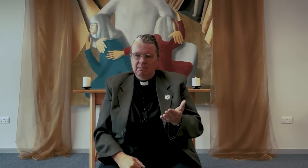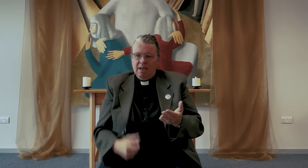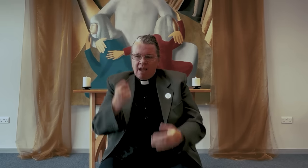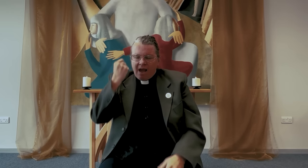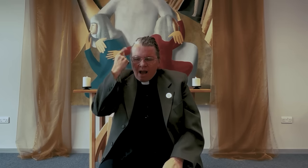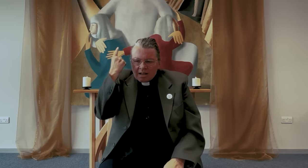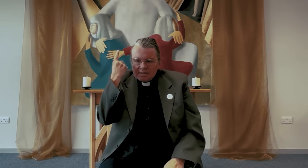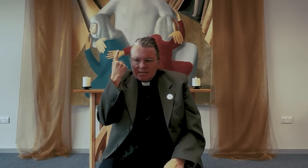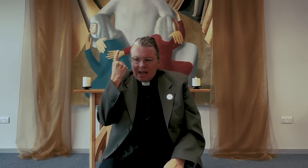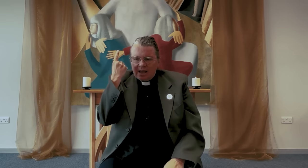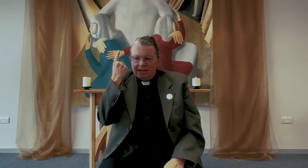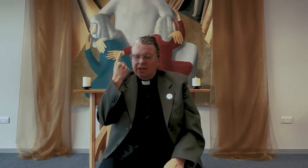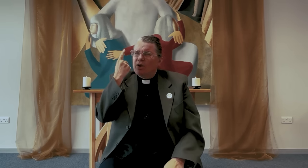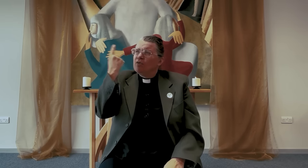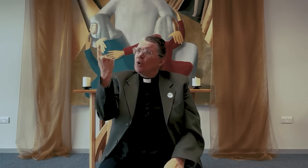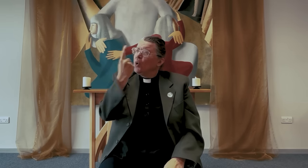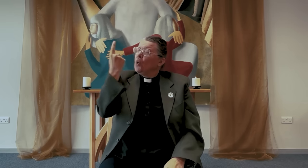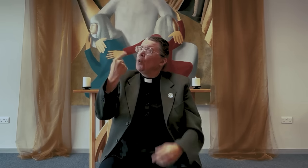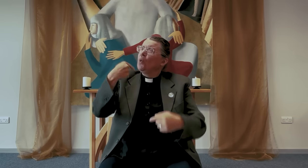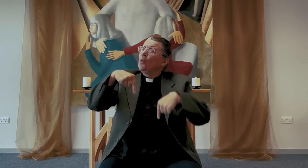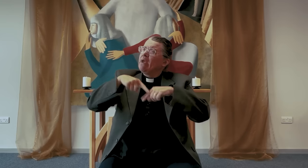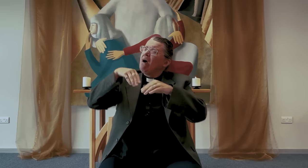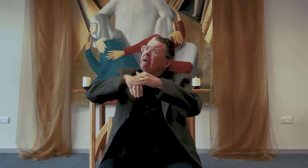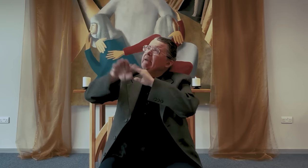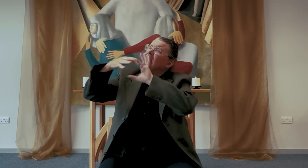Our understanding of who we are in God,